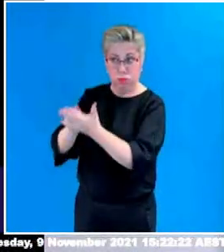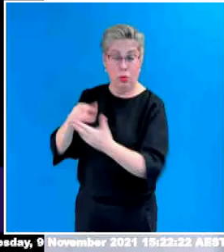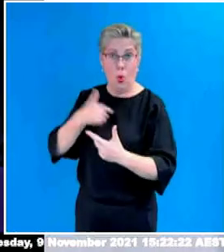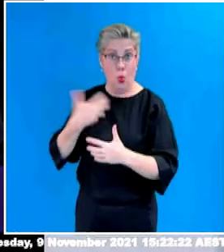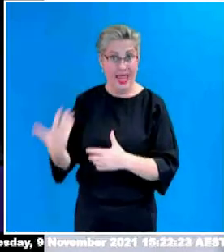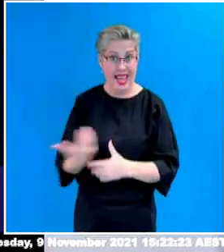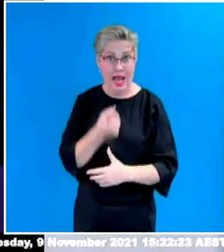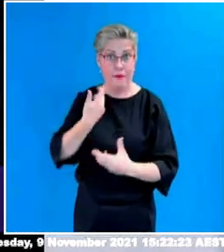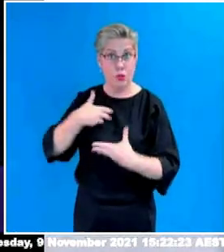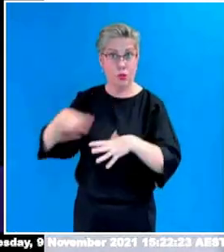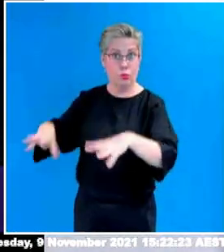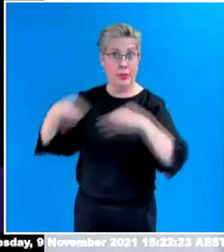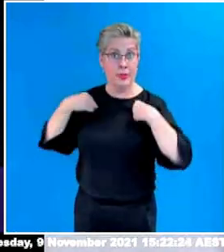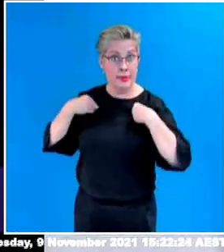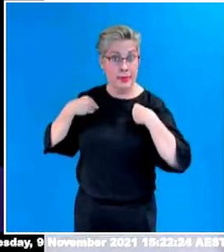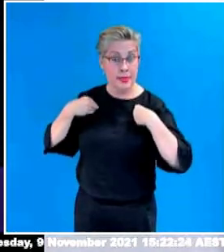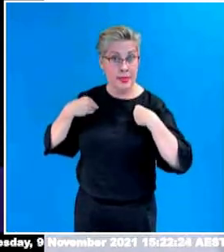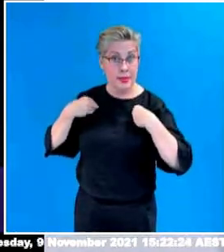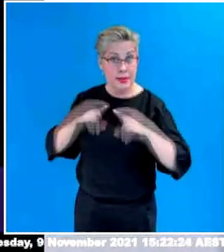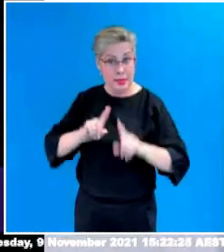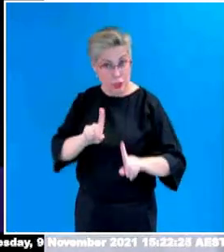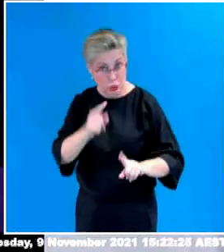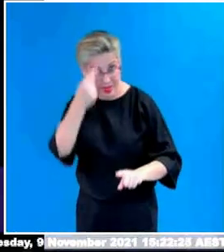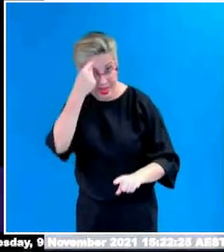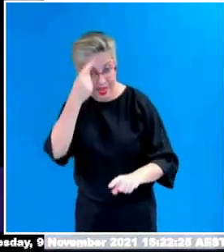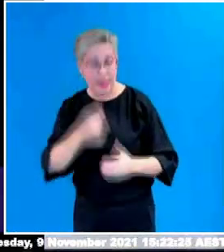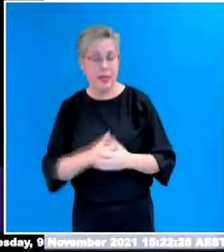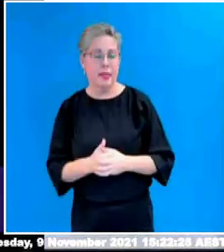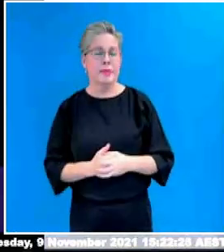So there's a few different questions in there, I think.